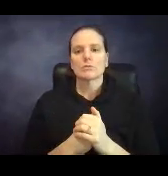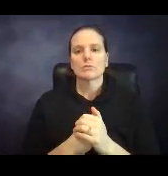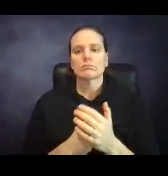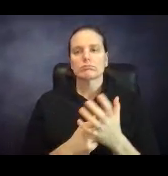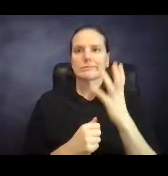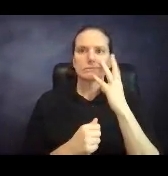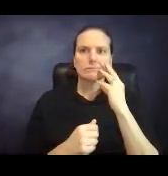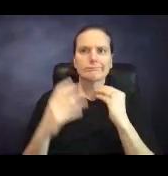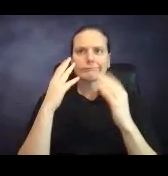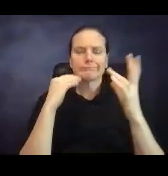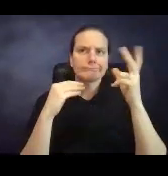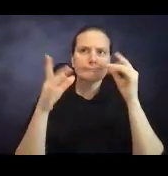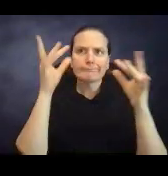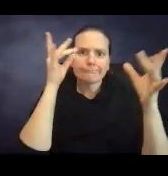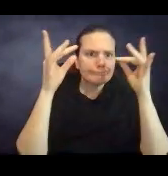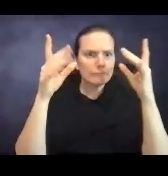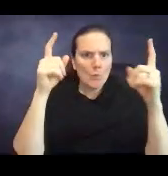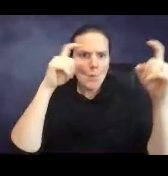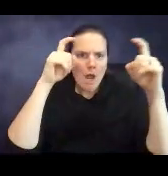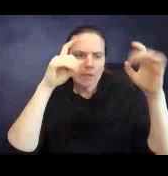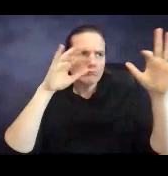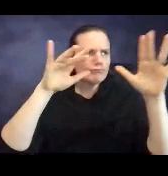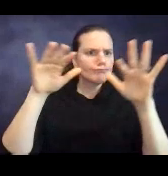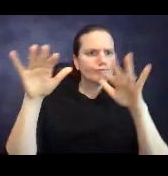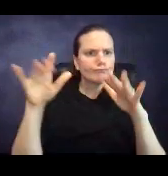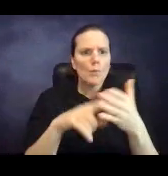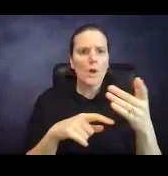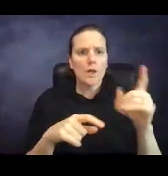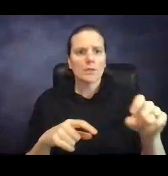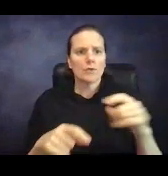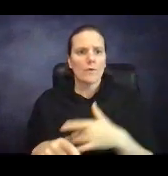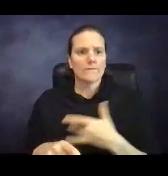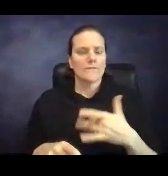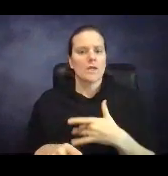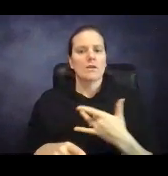of wisdom on what you need to feel amazing in your body.